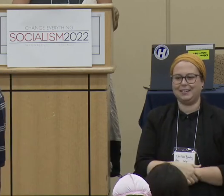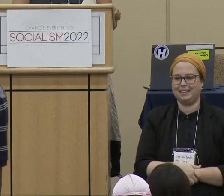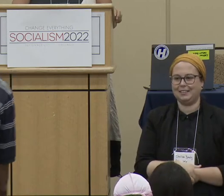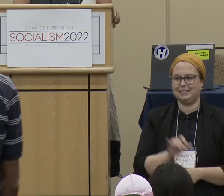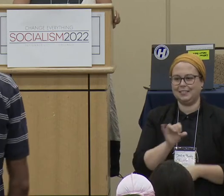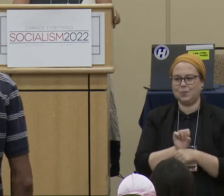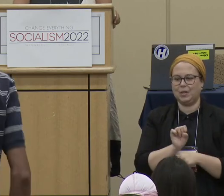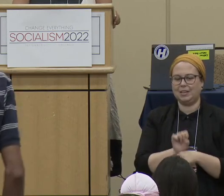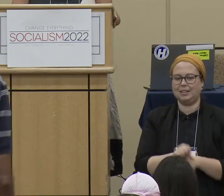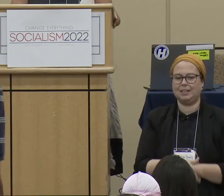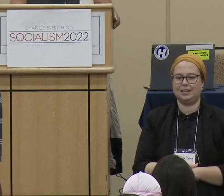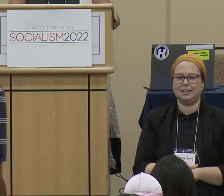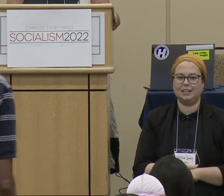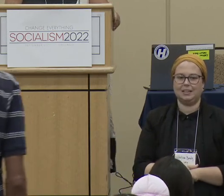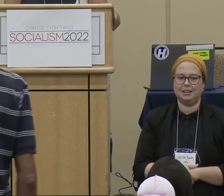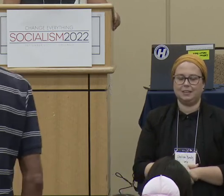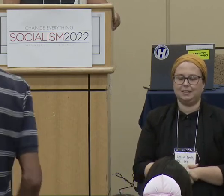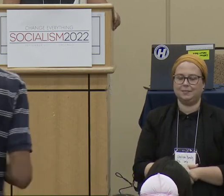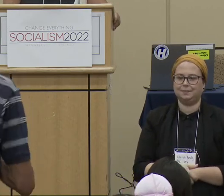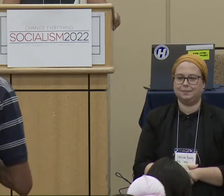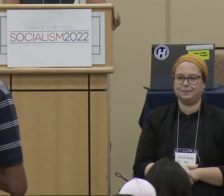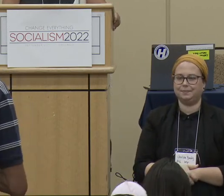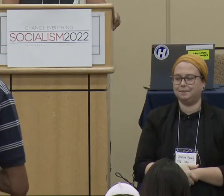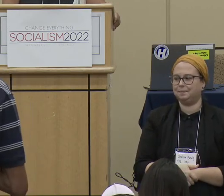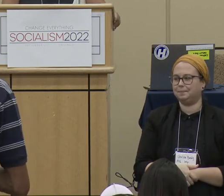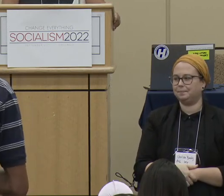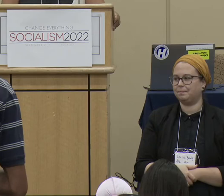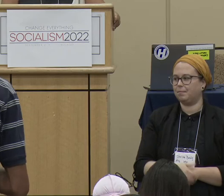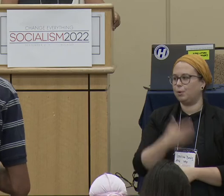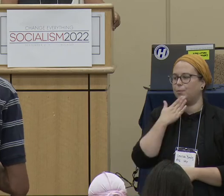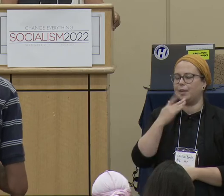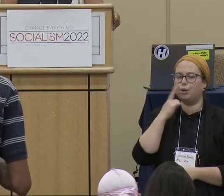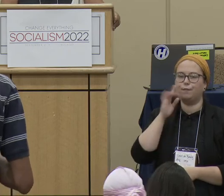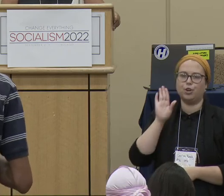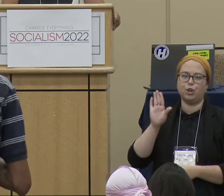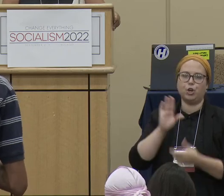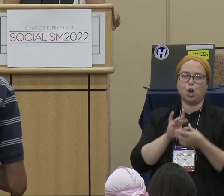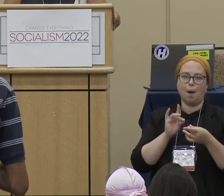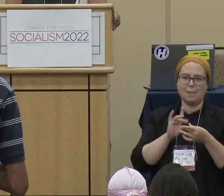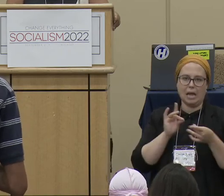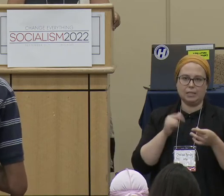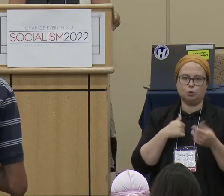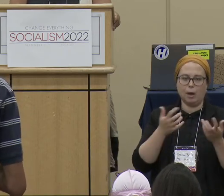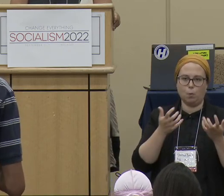≫ BARBARA: Over your head now. ≫ Thank you, comrade.